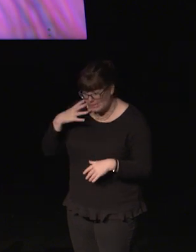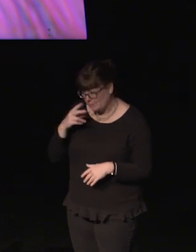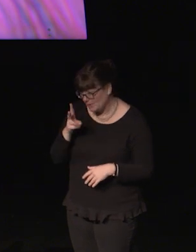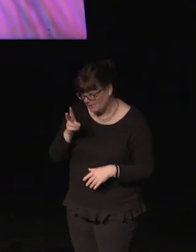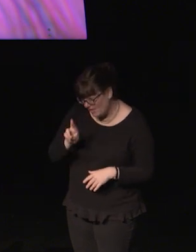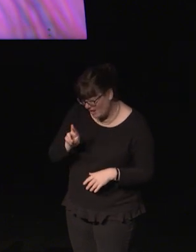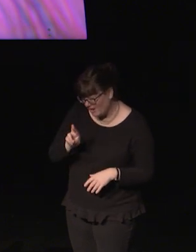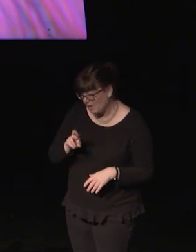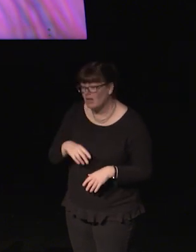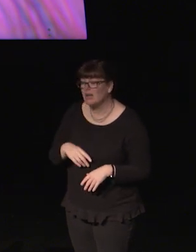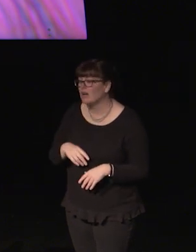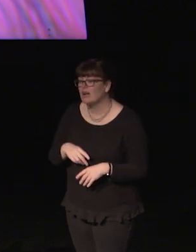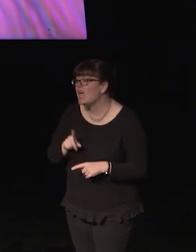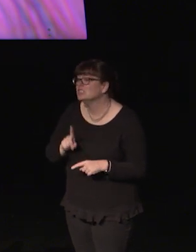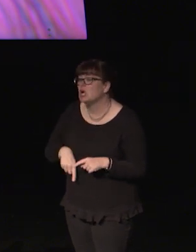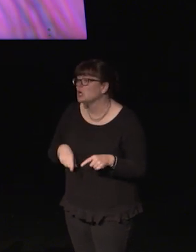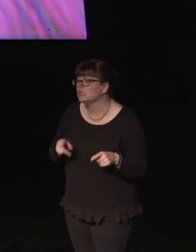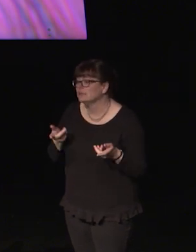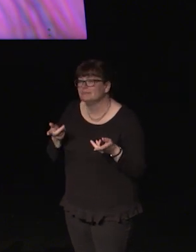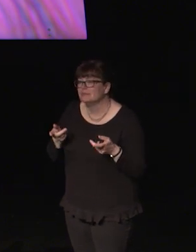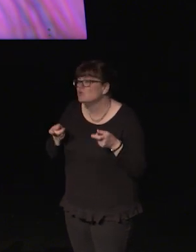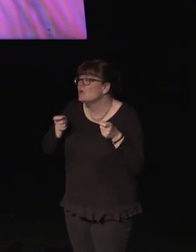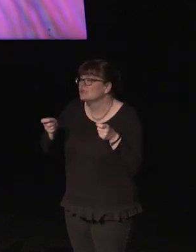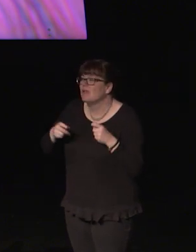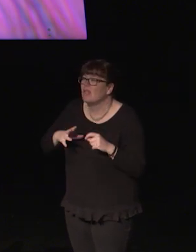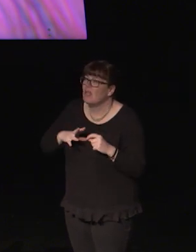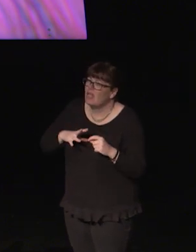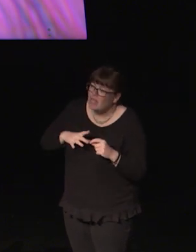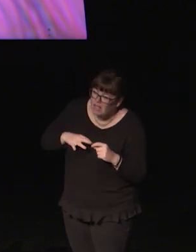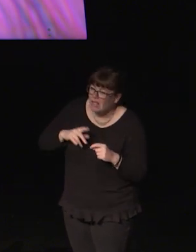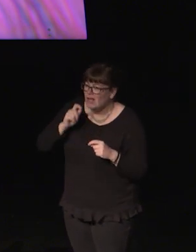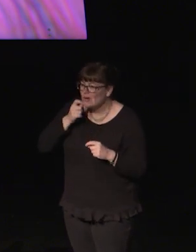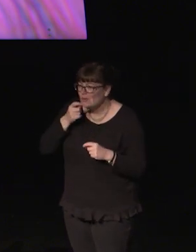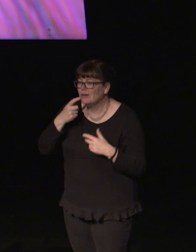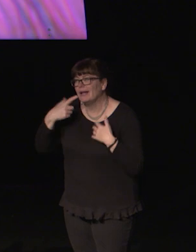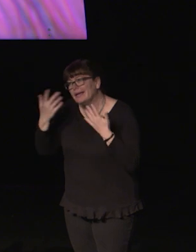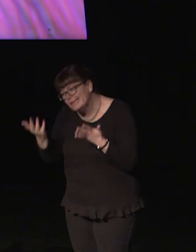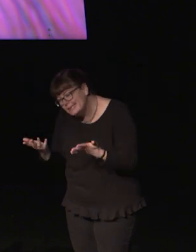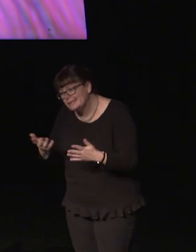like it's just hard to explain how cool it is. And that's great.